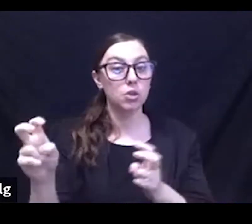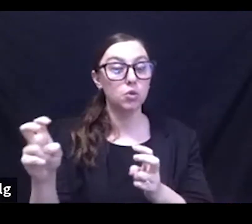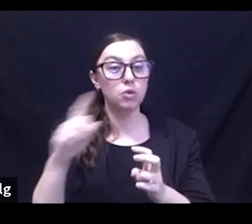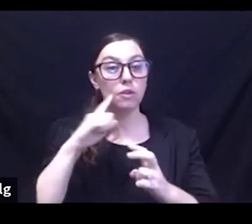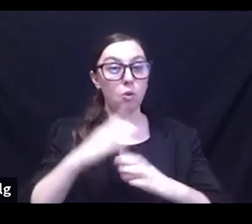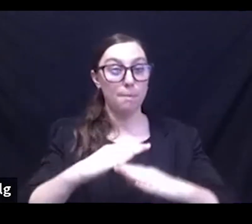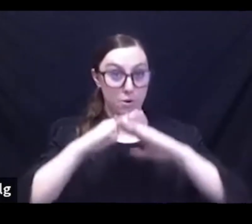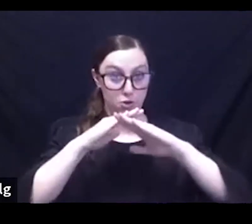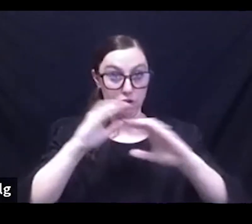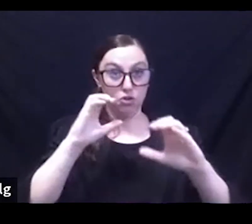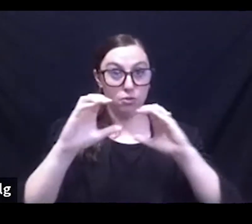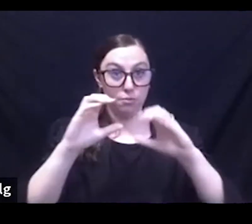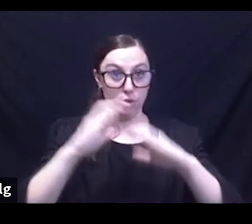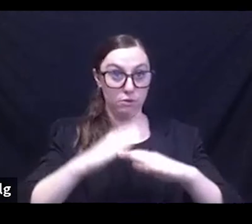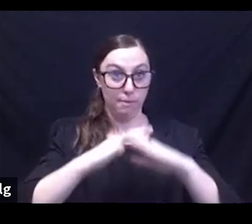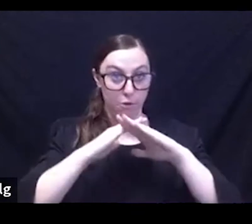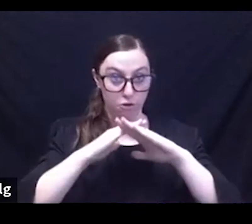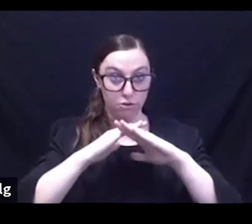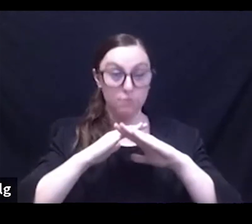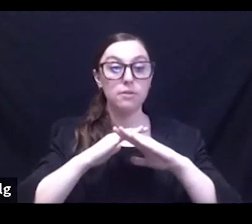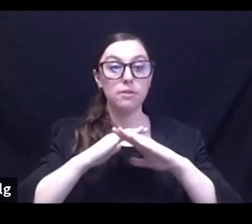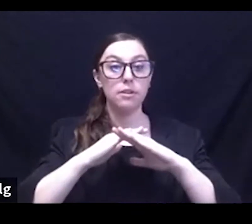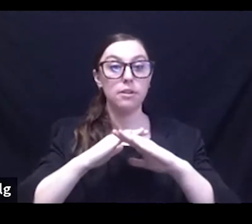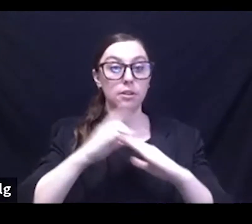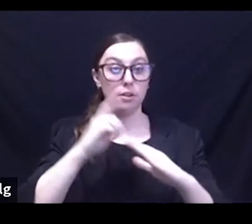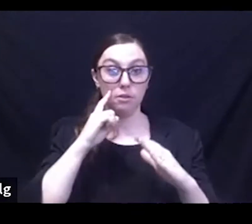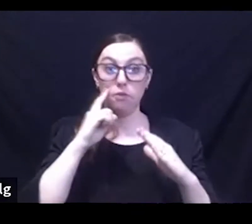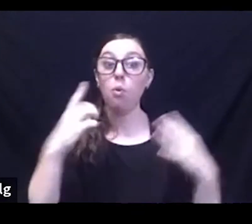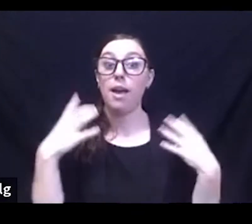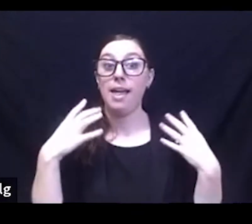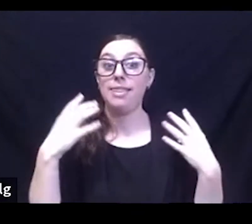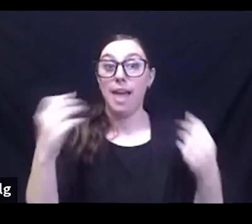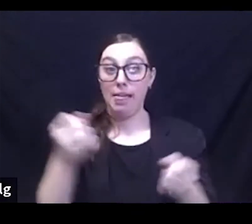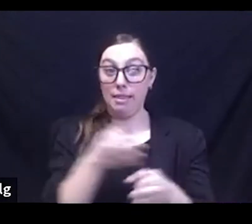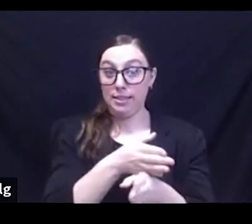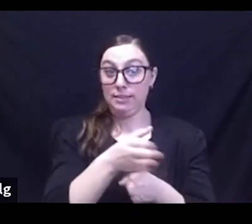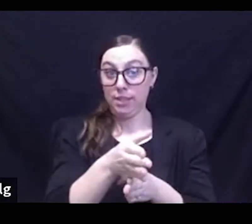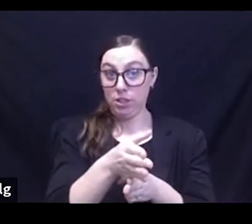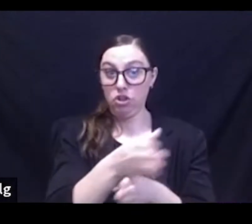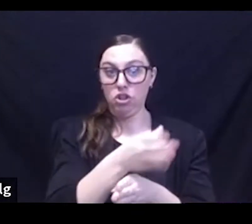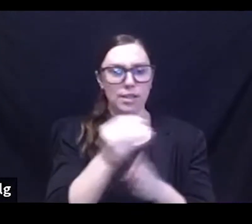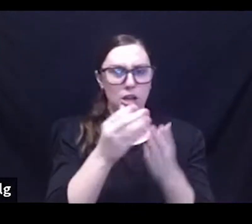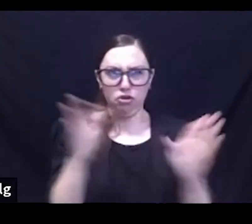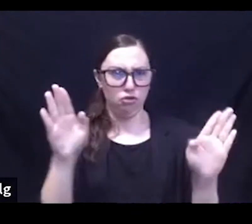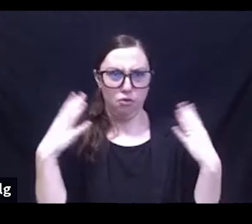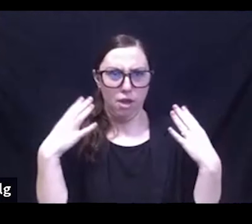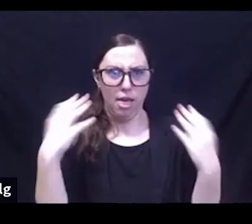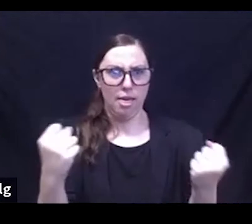communication barriers to health care and general health wellness is a very